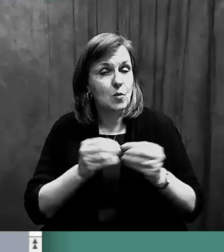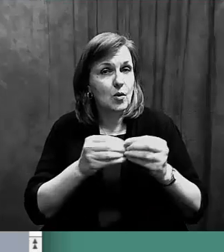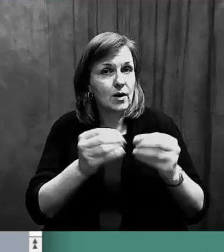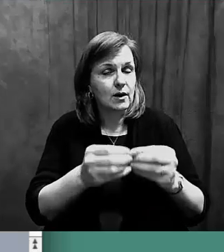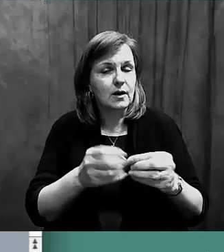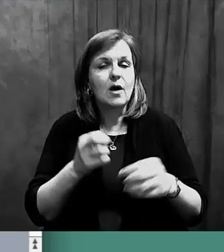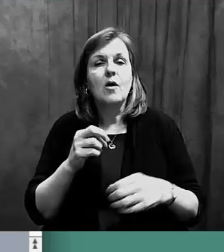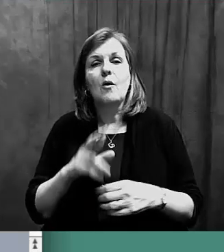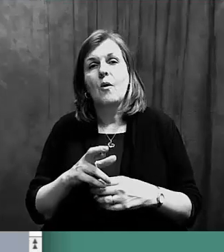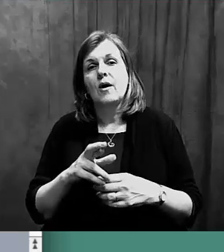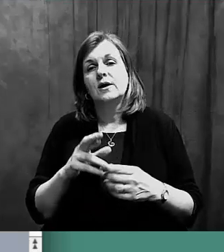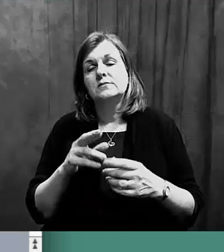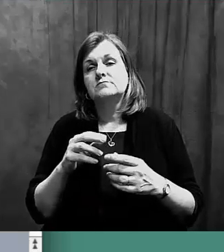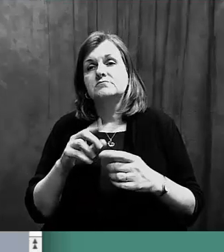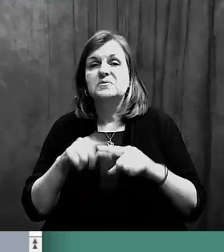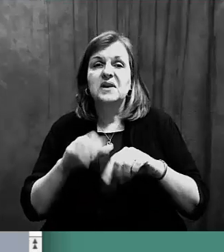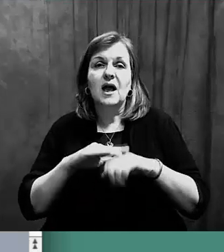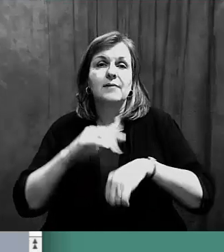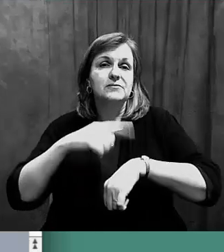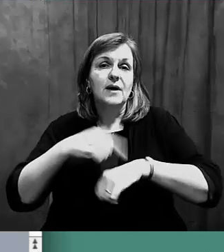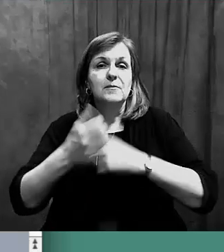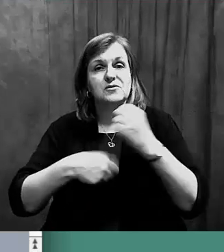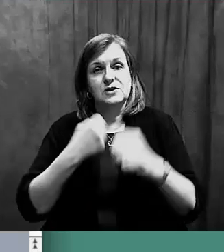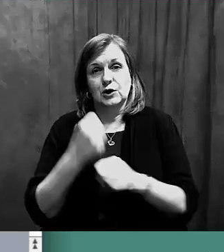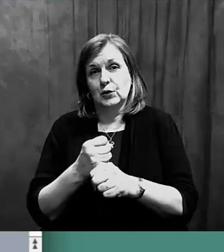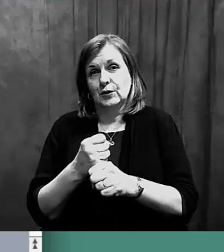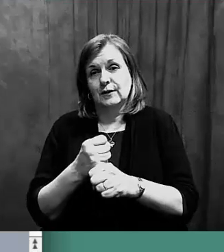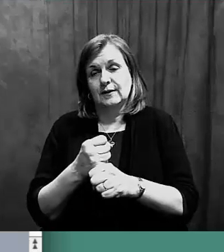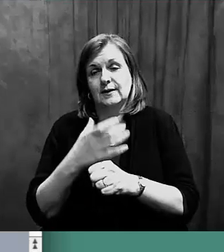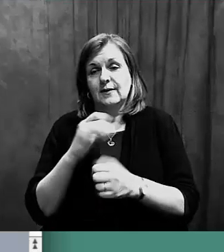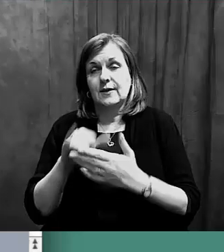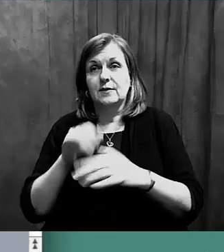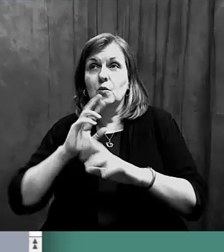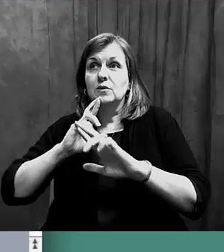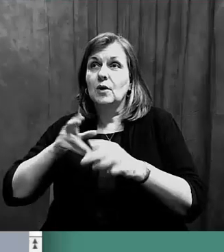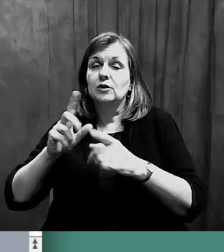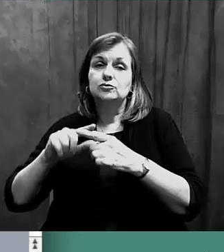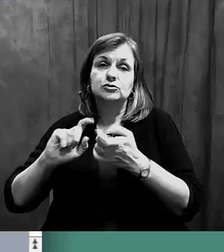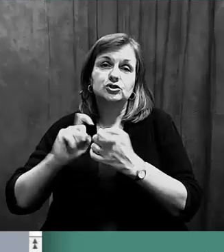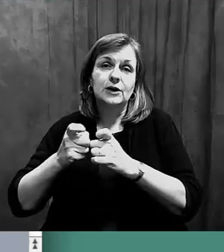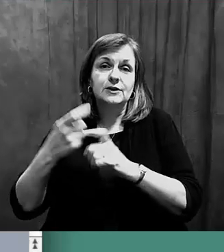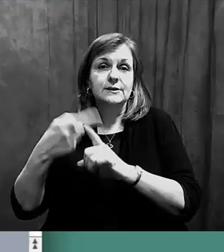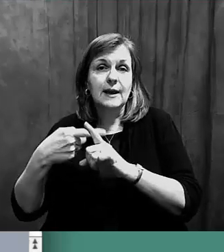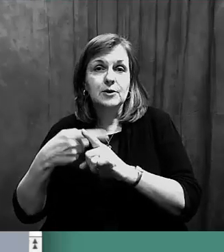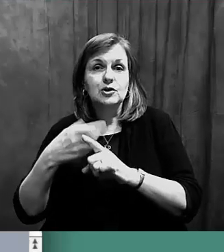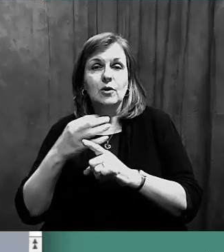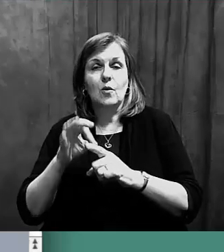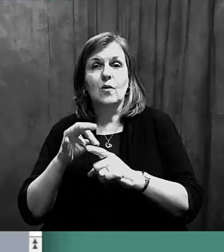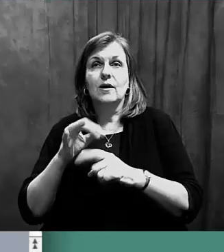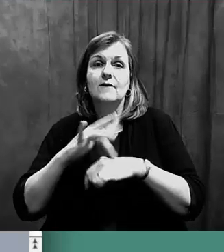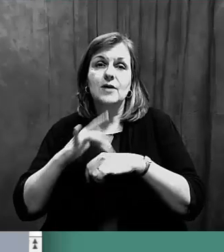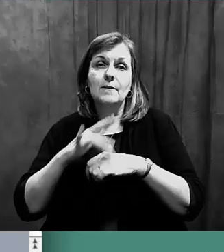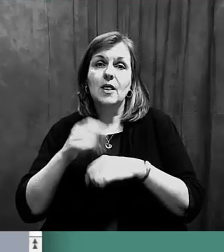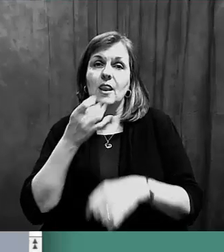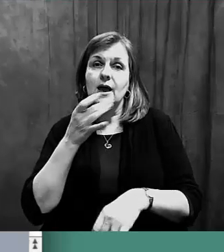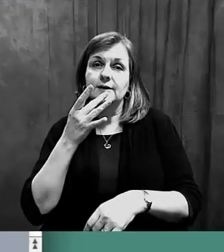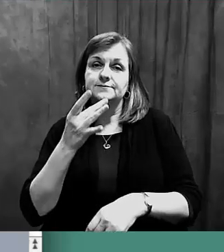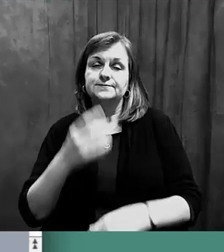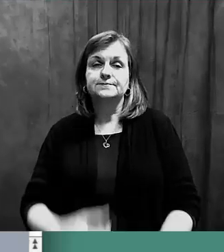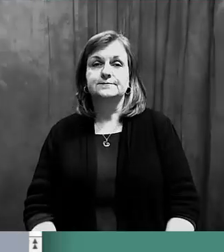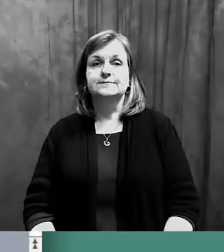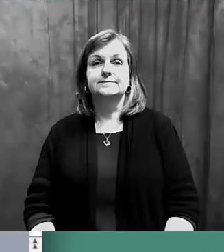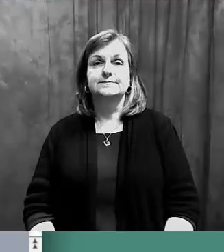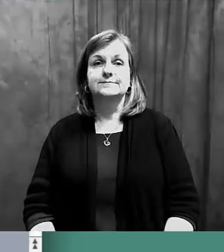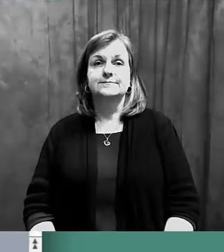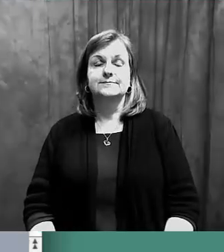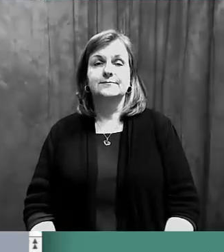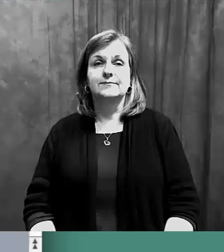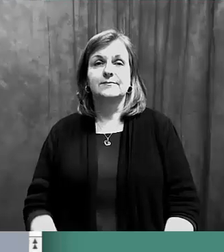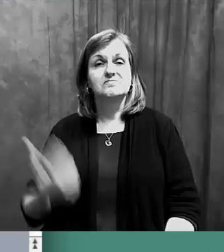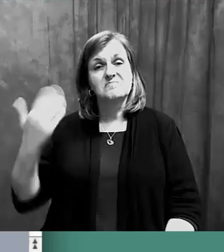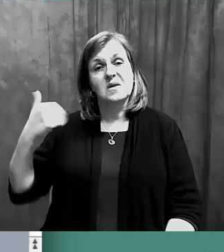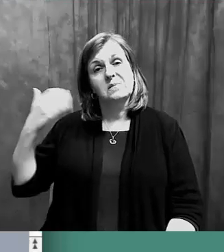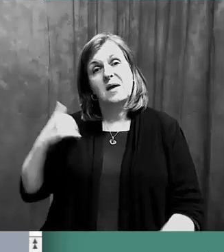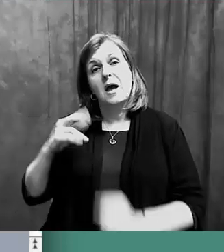or just seasonally so changes in hormones as a response to changes in temperature and light availability